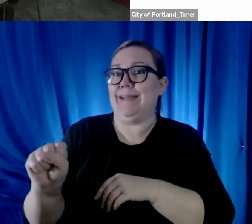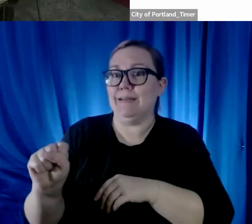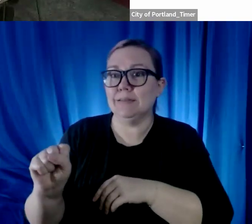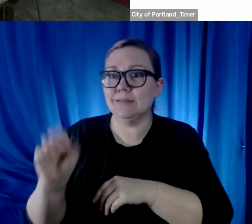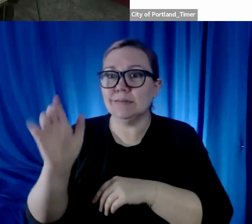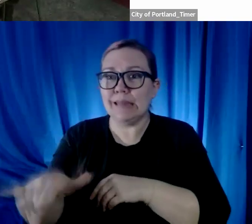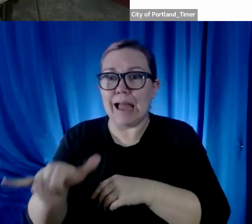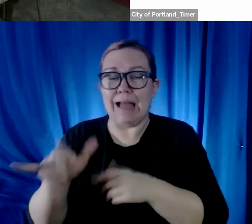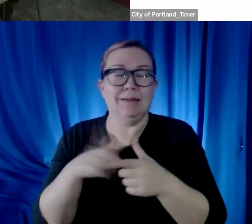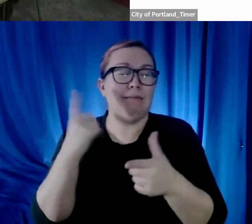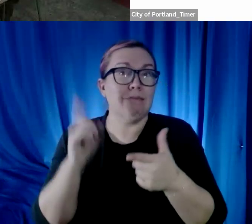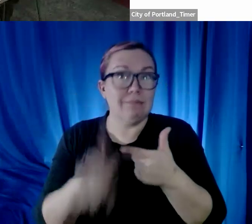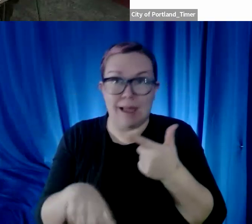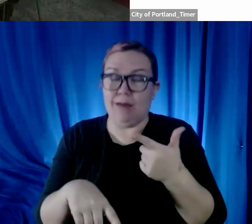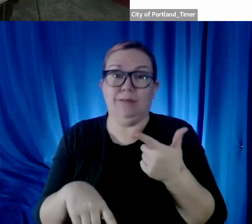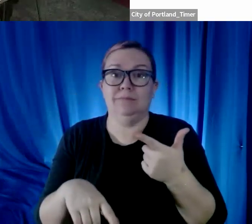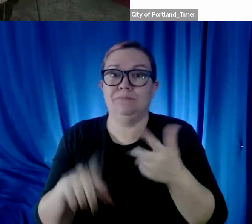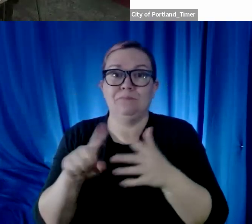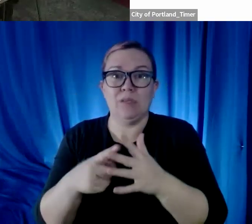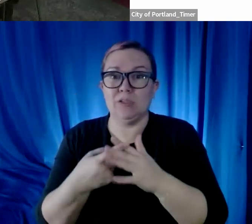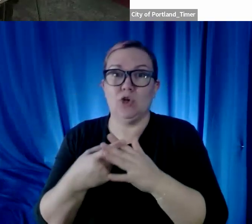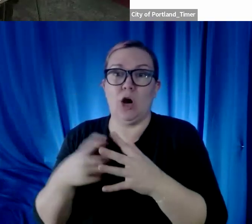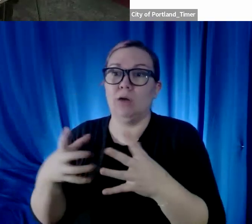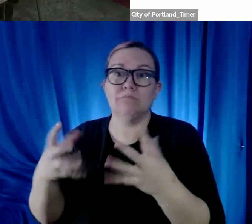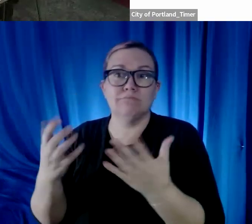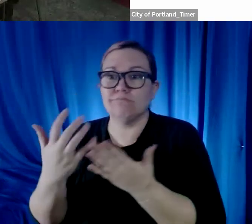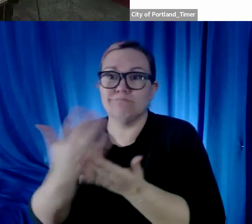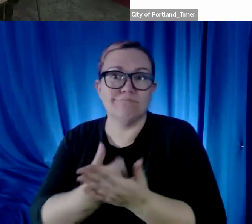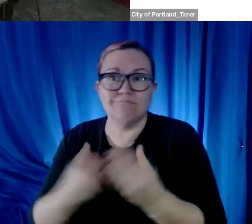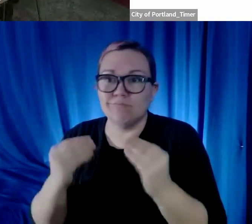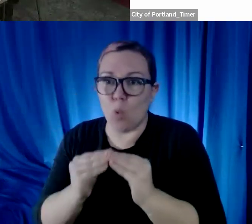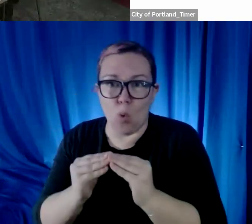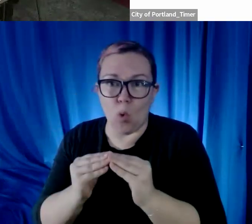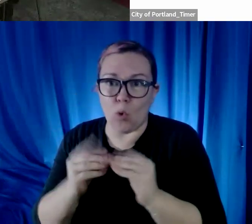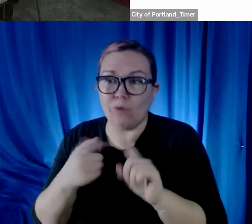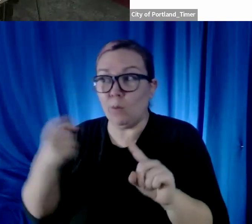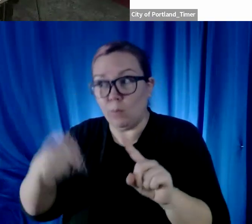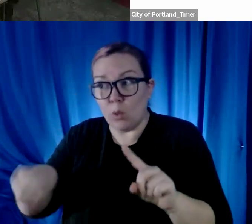And then they start receiving passive income from those assets too.